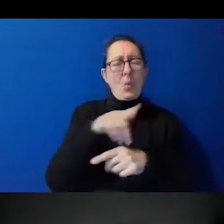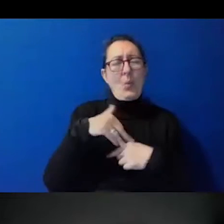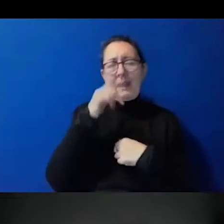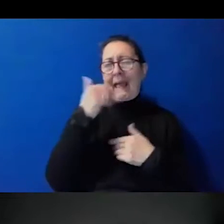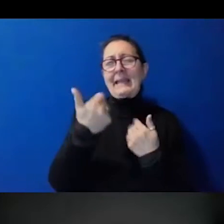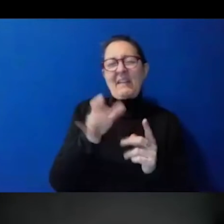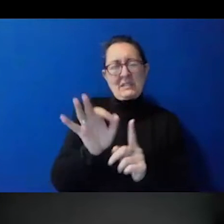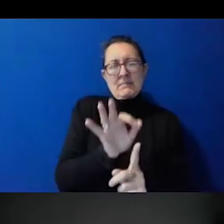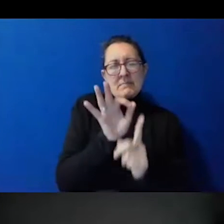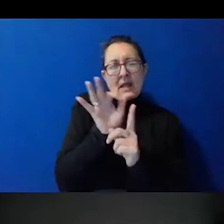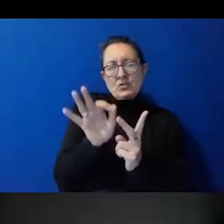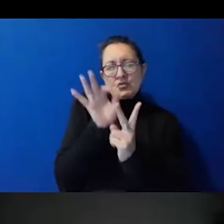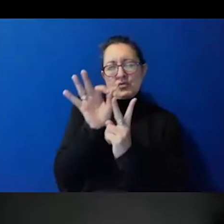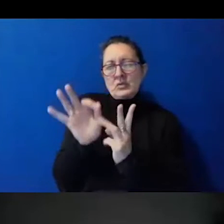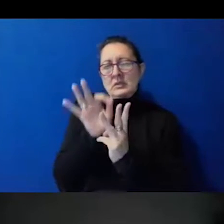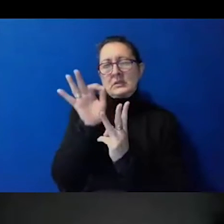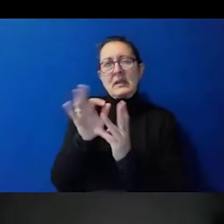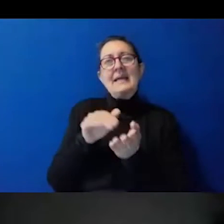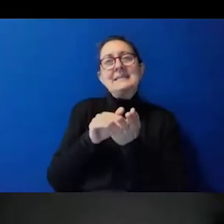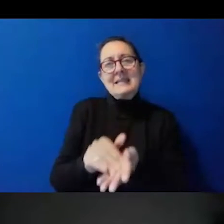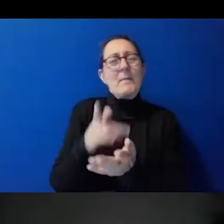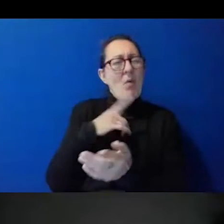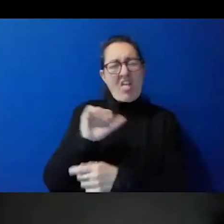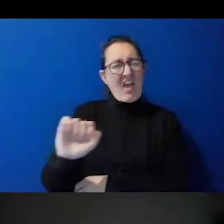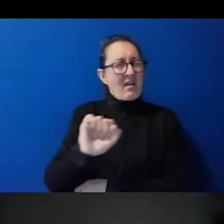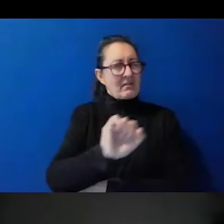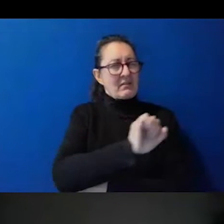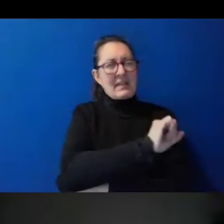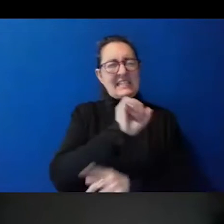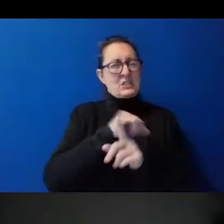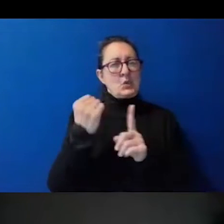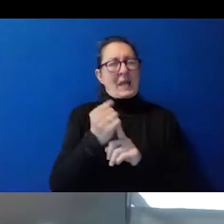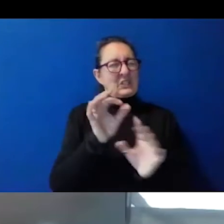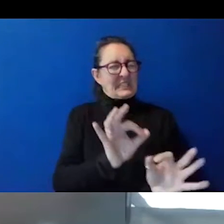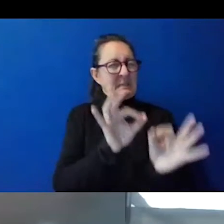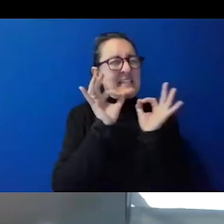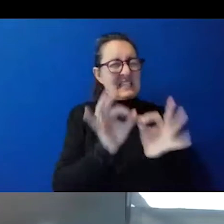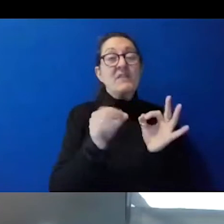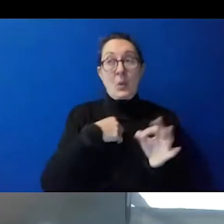are unique in their demographic then we're able to make those calls and get them um referred so our